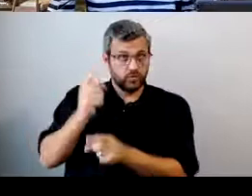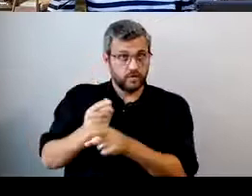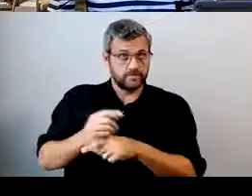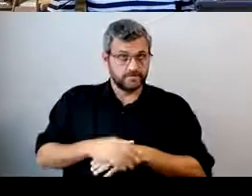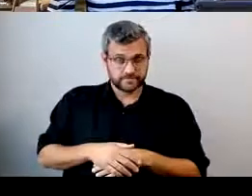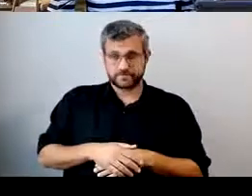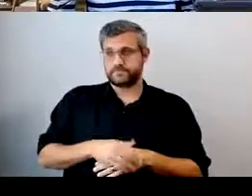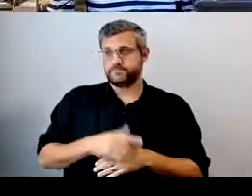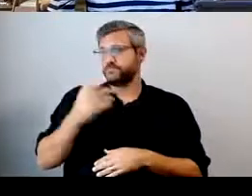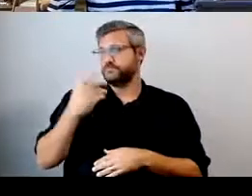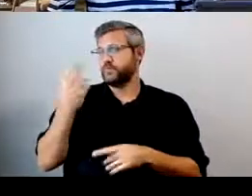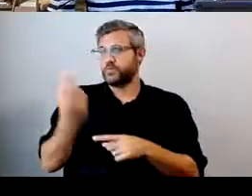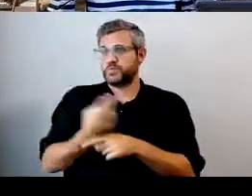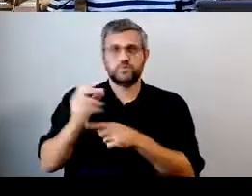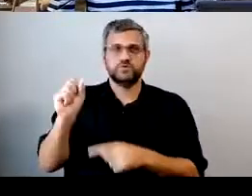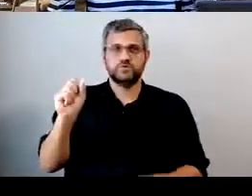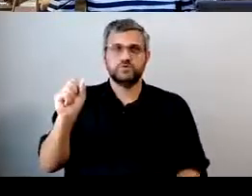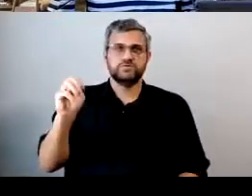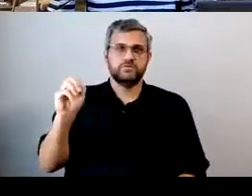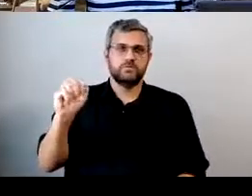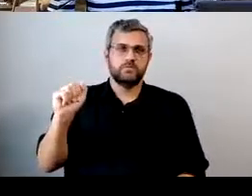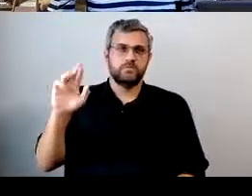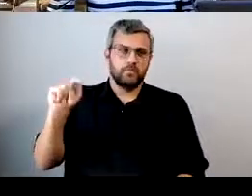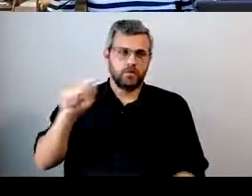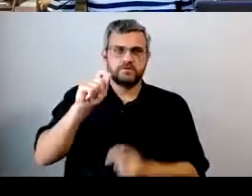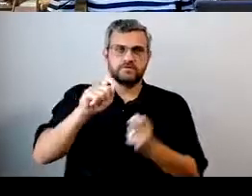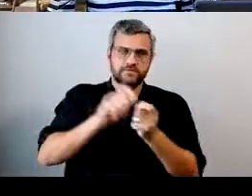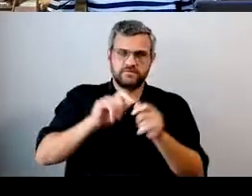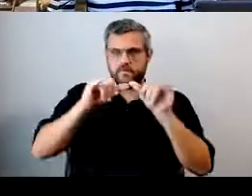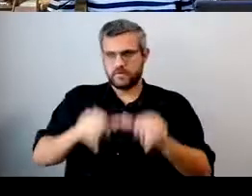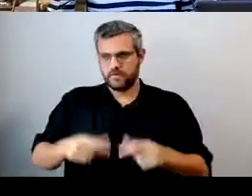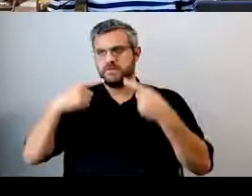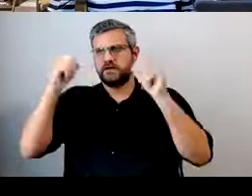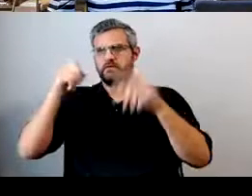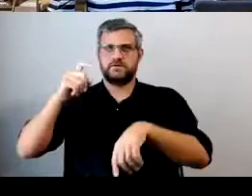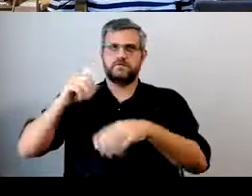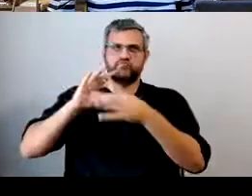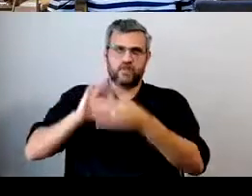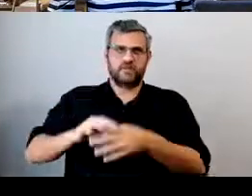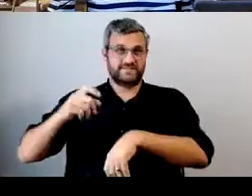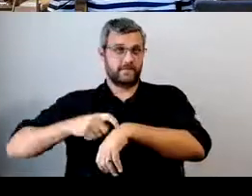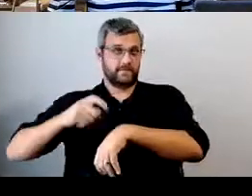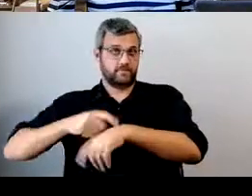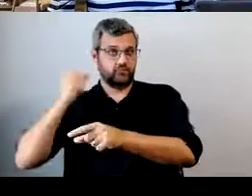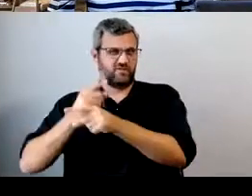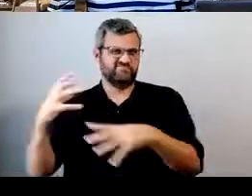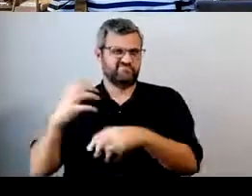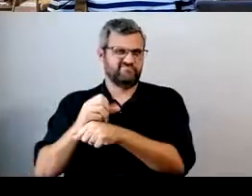We can use smart goals, specific, measurable, attainable, relevant, timely, right? This is what we do.